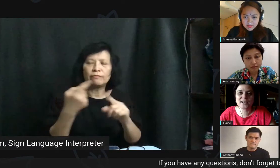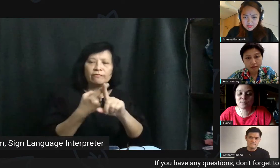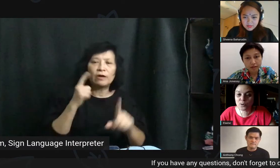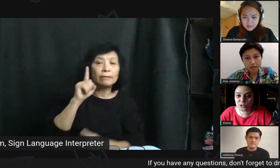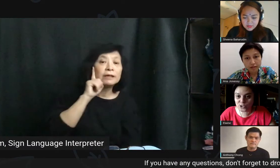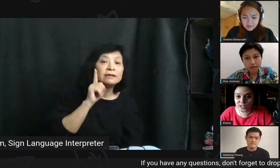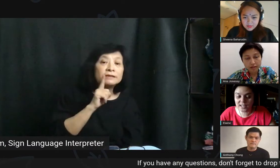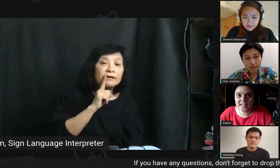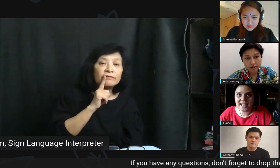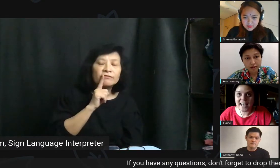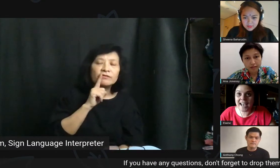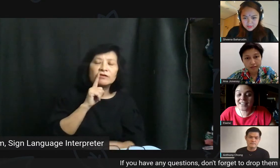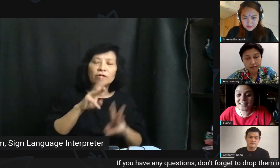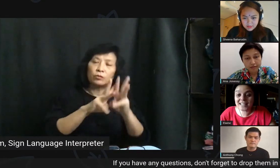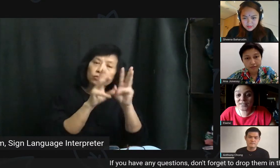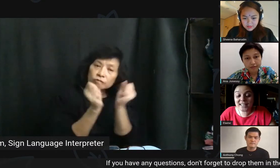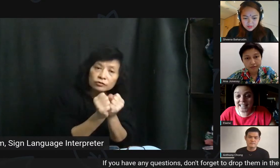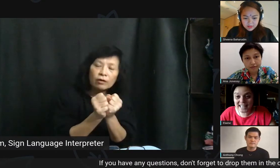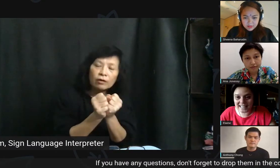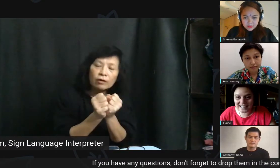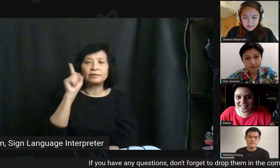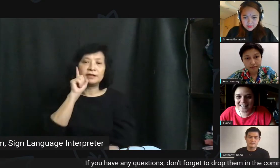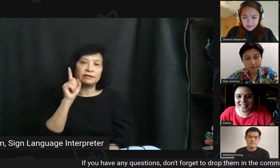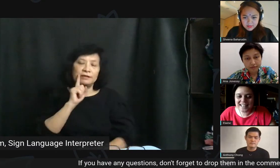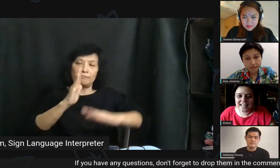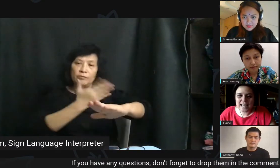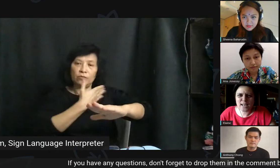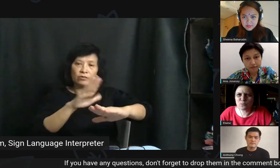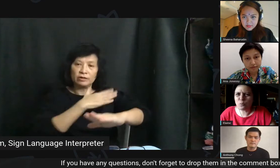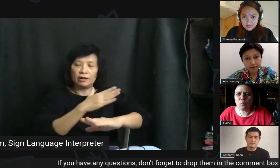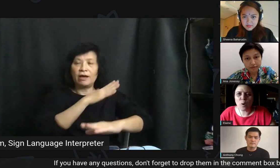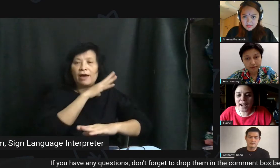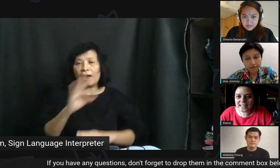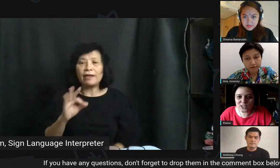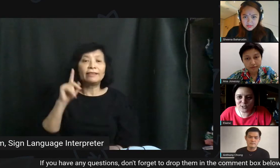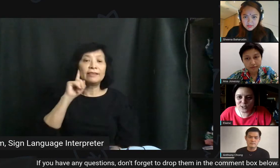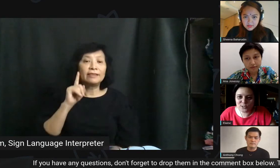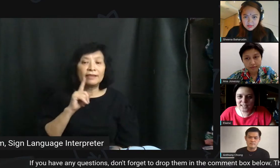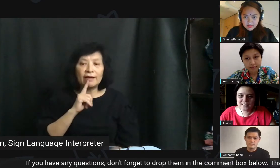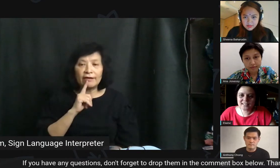the Deaf poetry and the Deaf singing? And why did you do it?